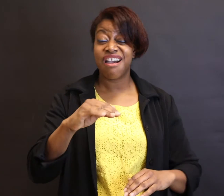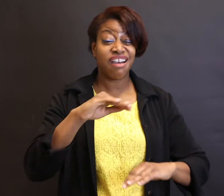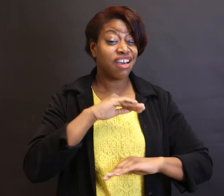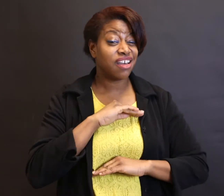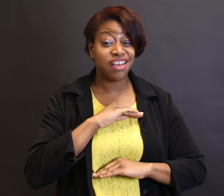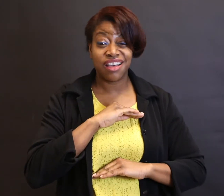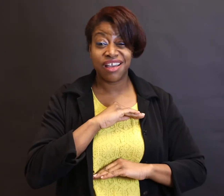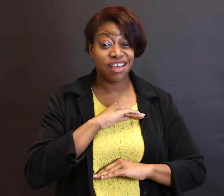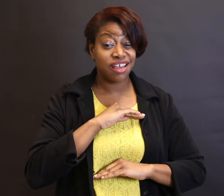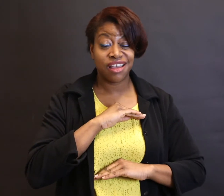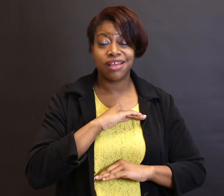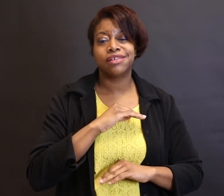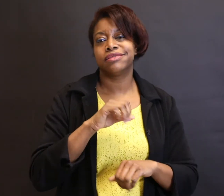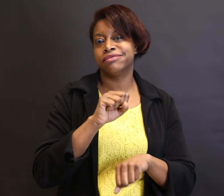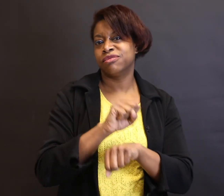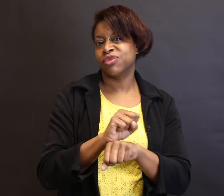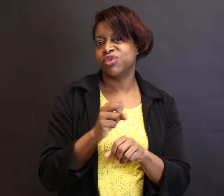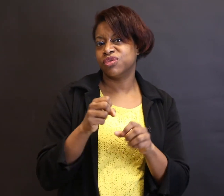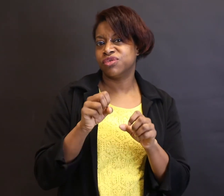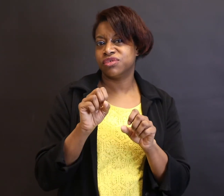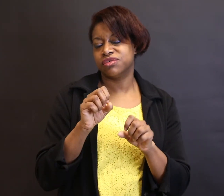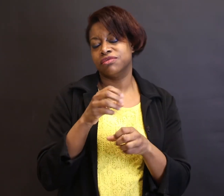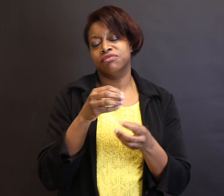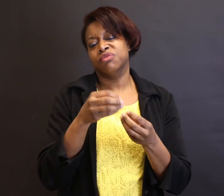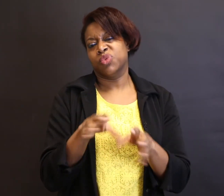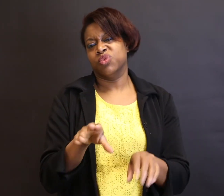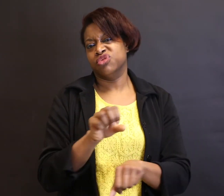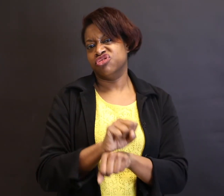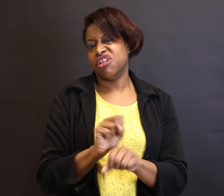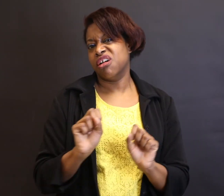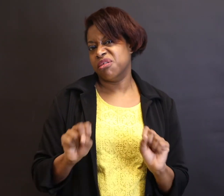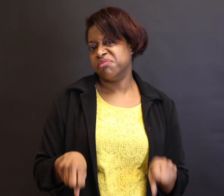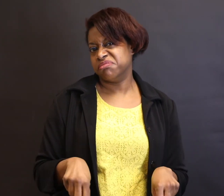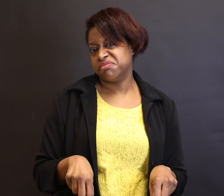satisfactorily do their job, they might lose their job.